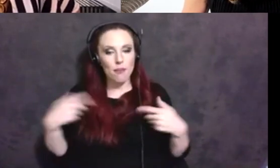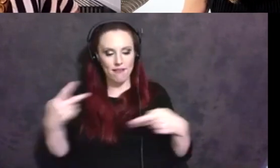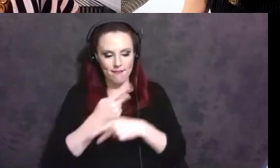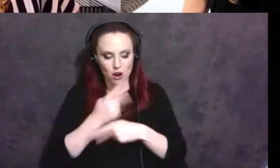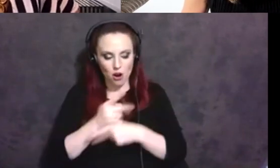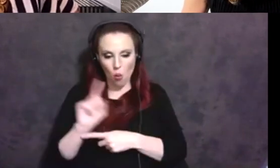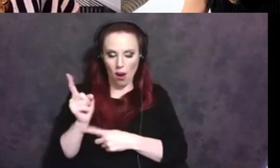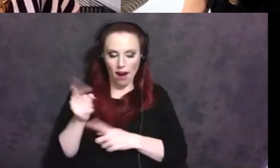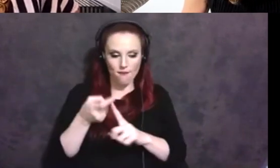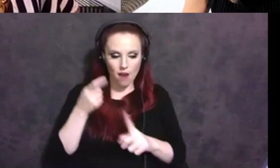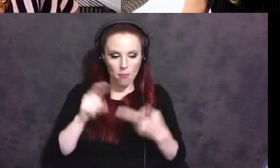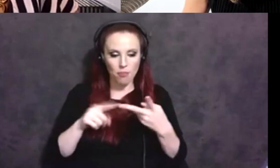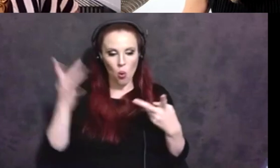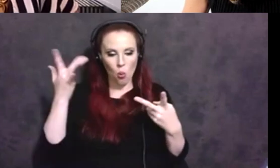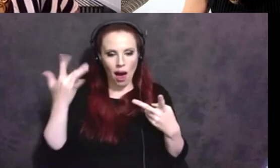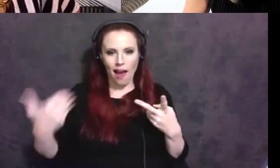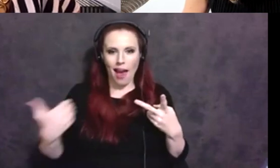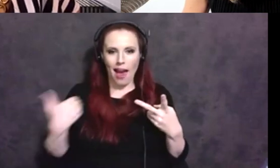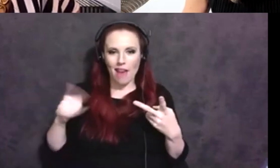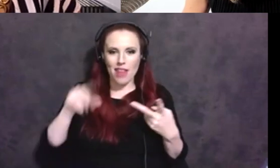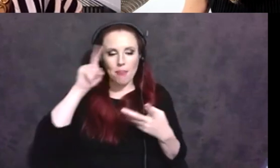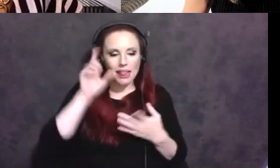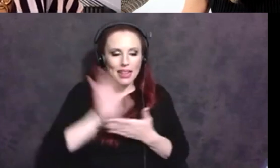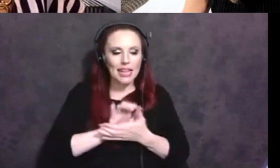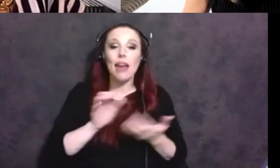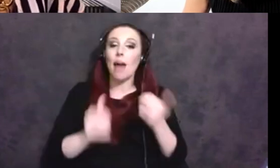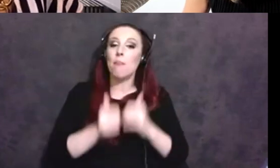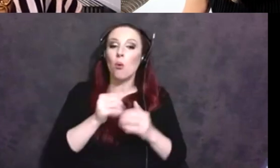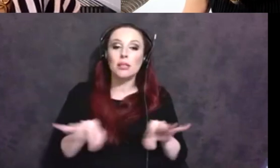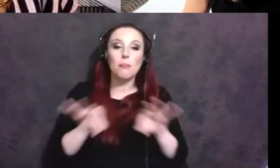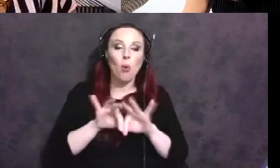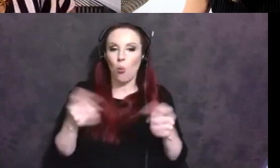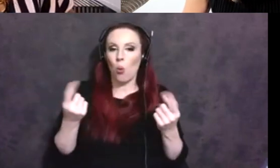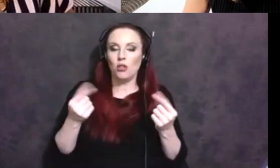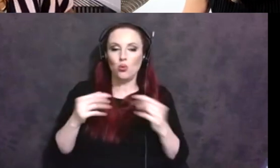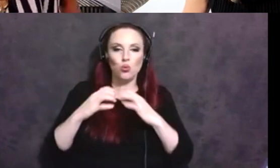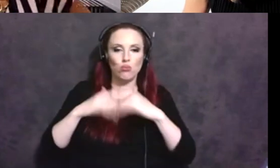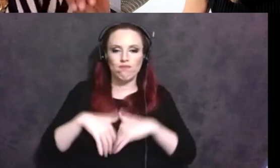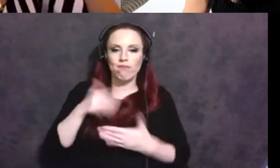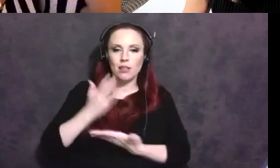around how I am a human being too and that everyone engages in biases. The important